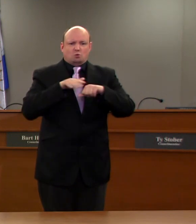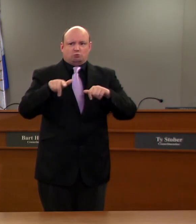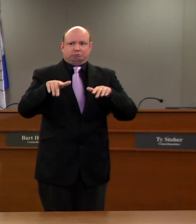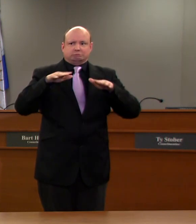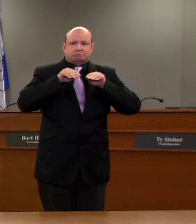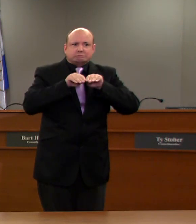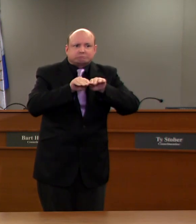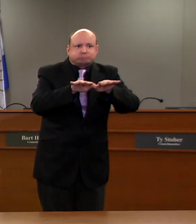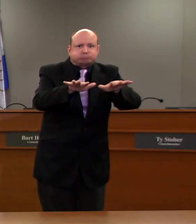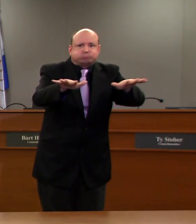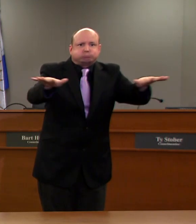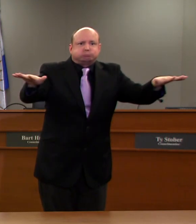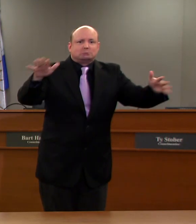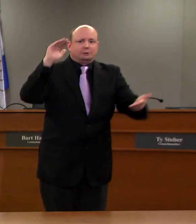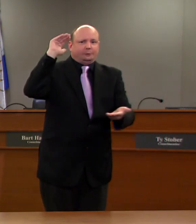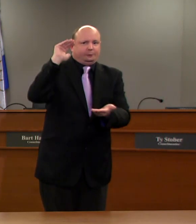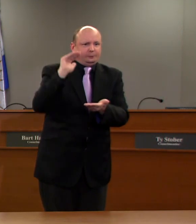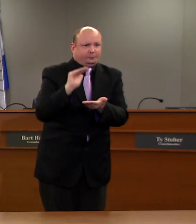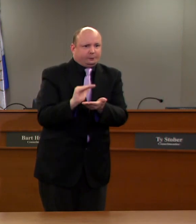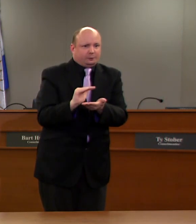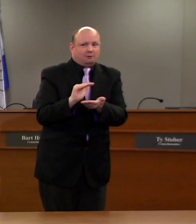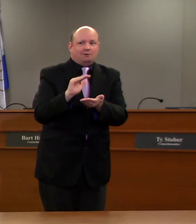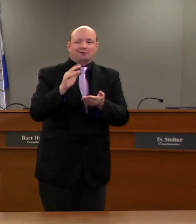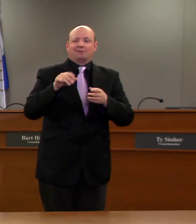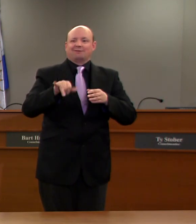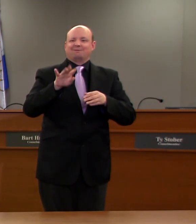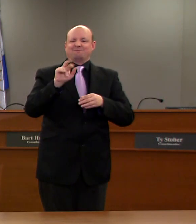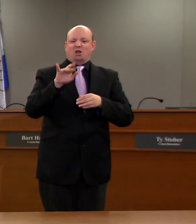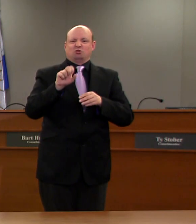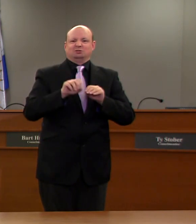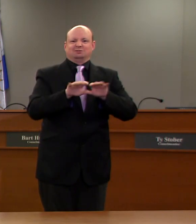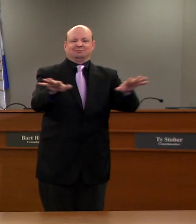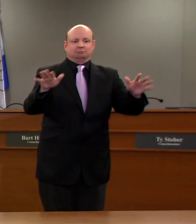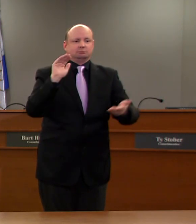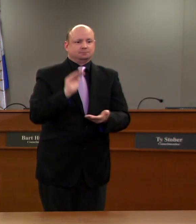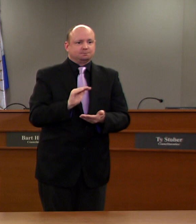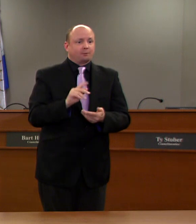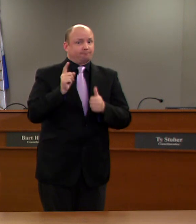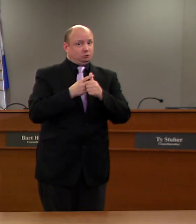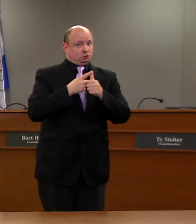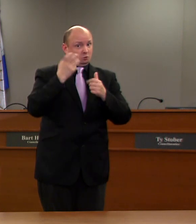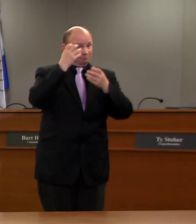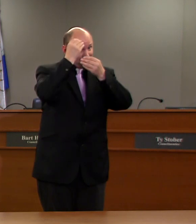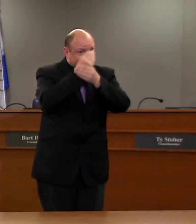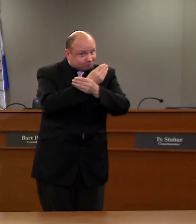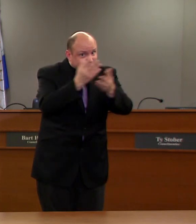But I'd also like to take a moment to send our deepest condolences from the City of Vancouver to the family and